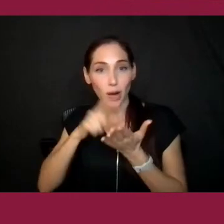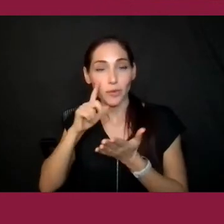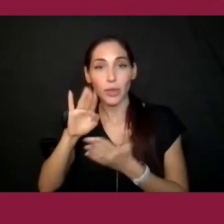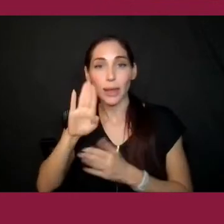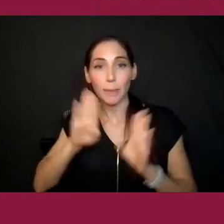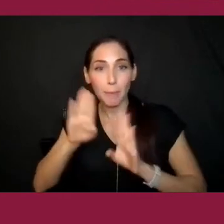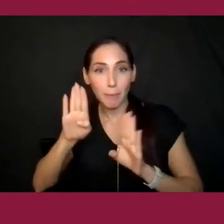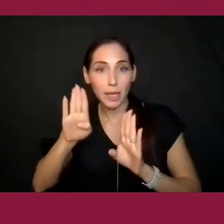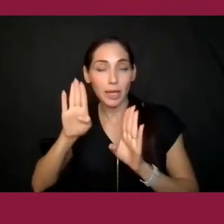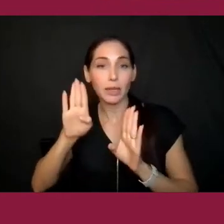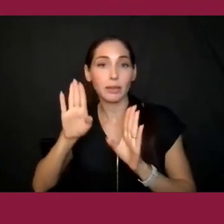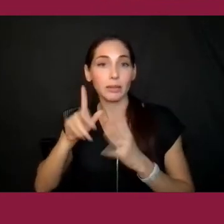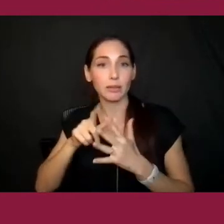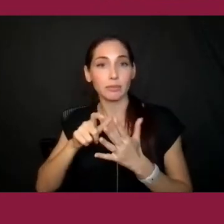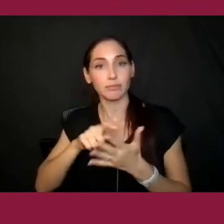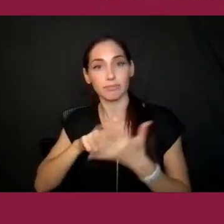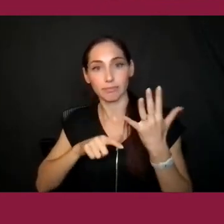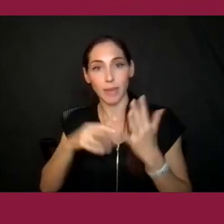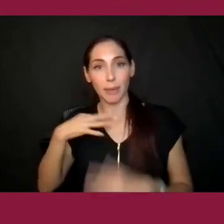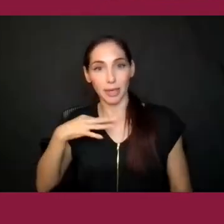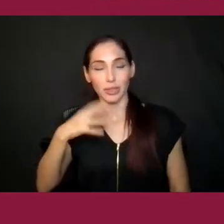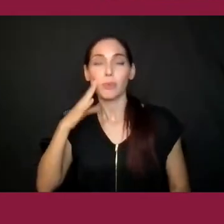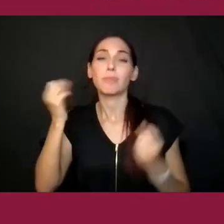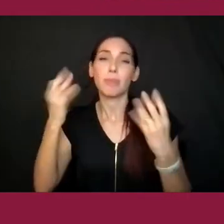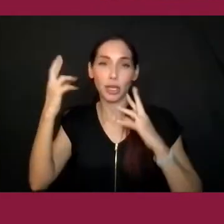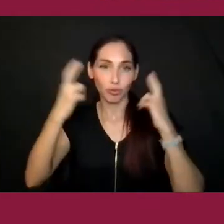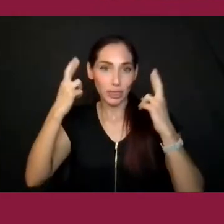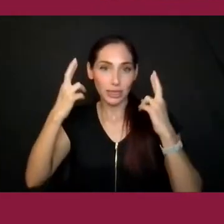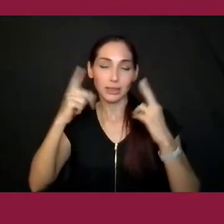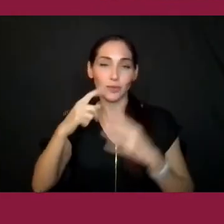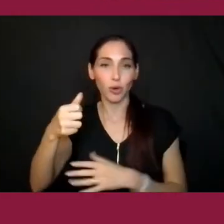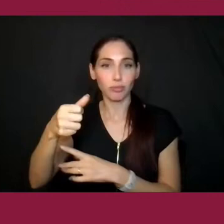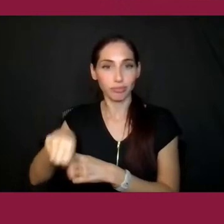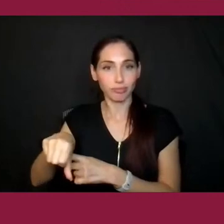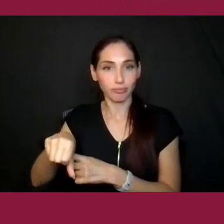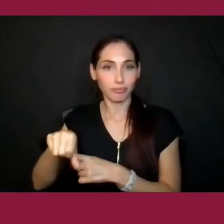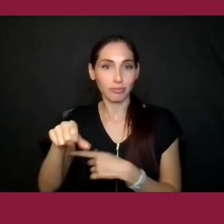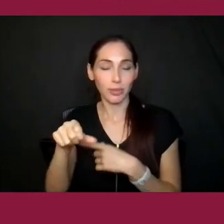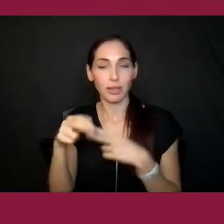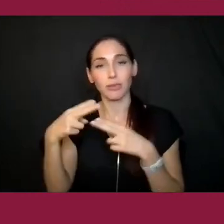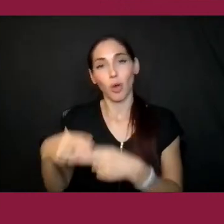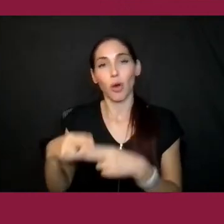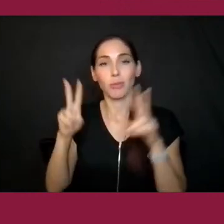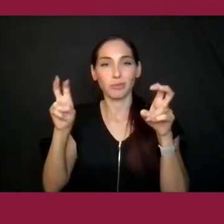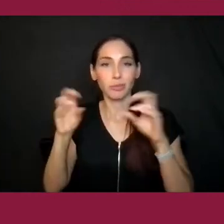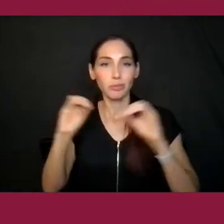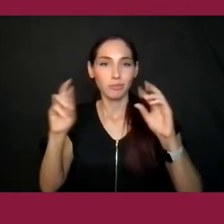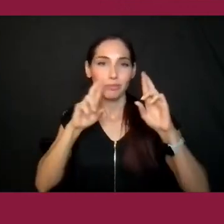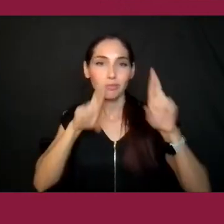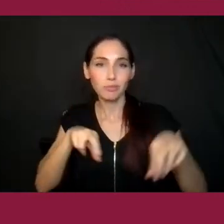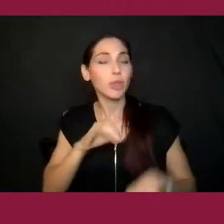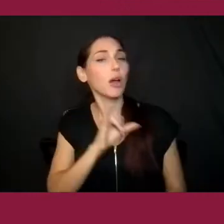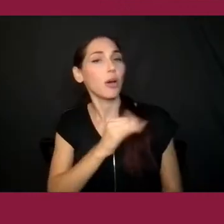There's, there's any given, um, reason, number of reasons why a bid can be declared nonresponsive. Okay. Thank you very much.